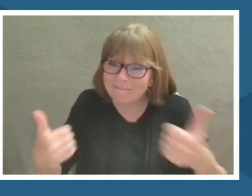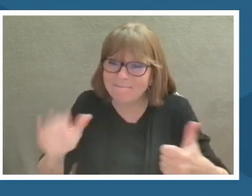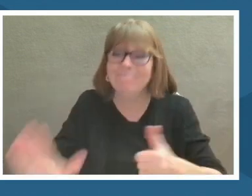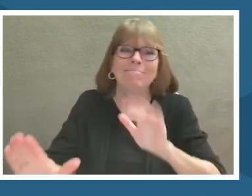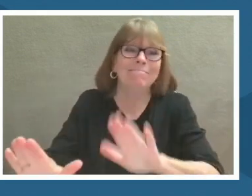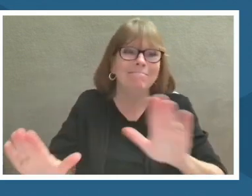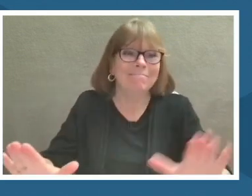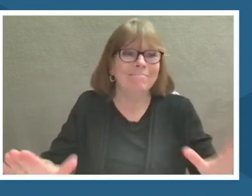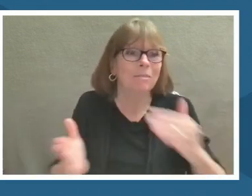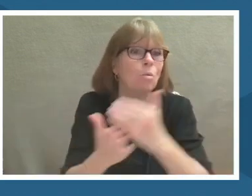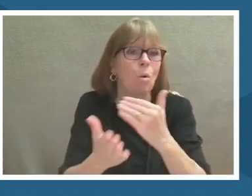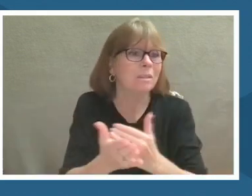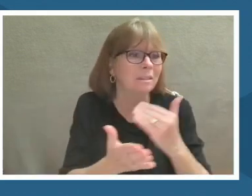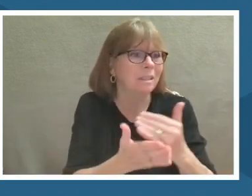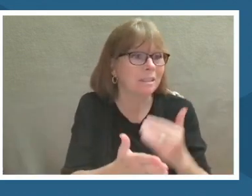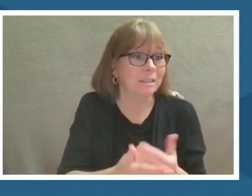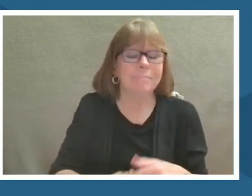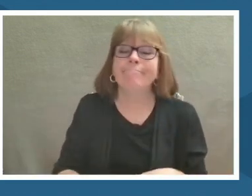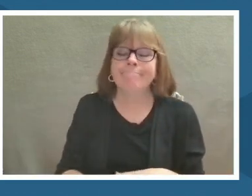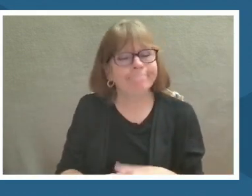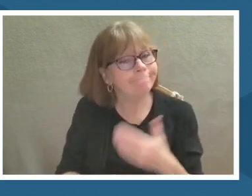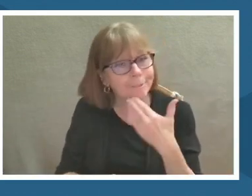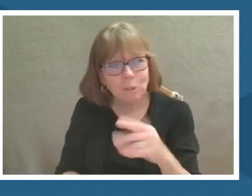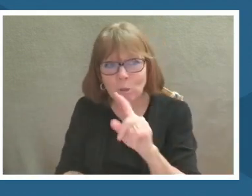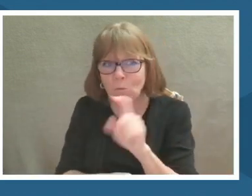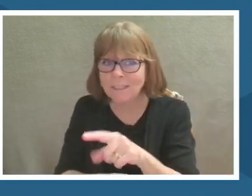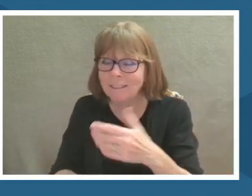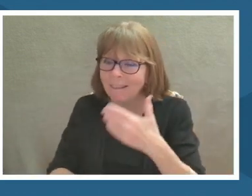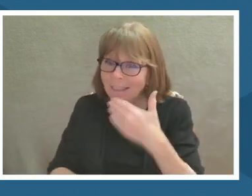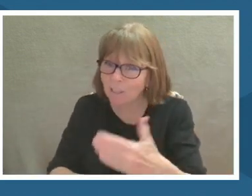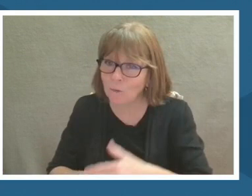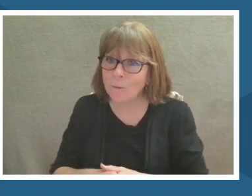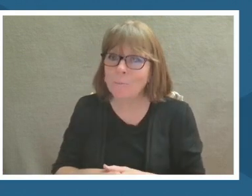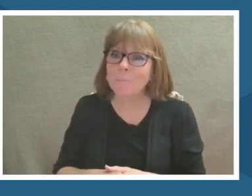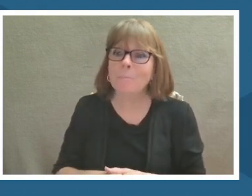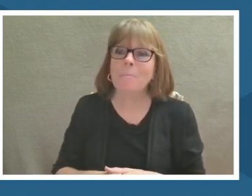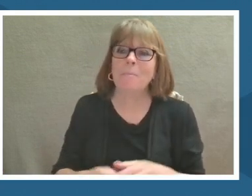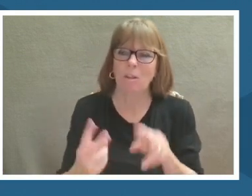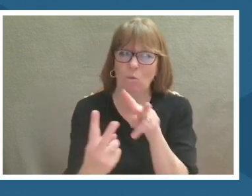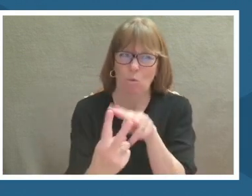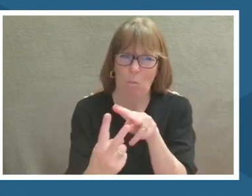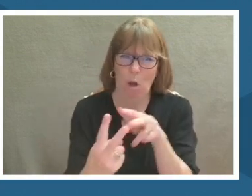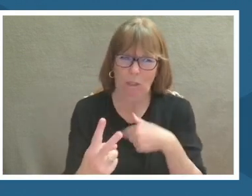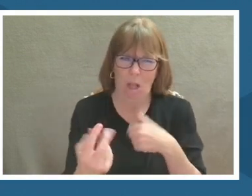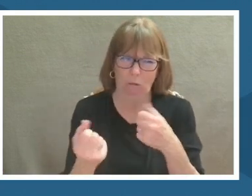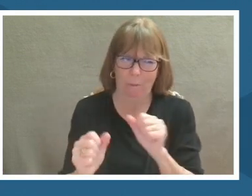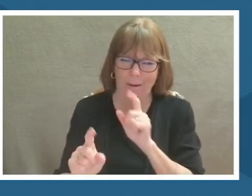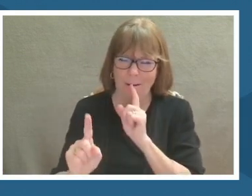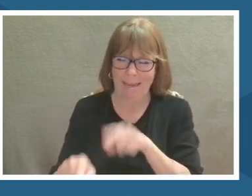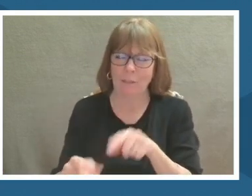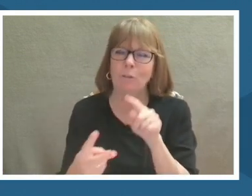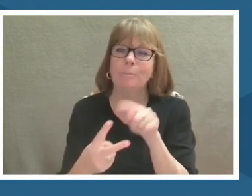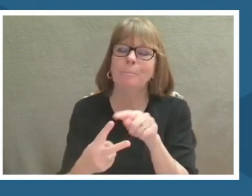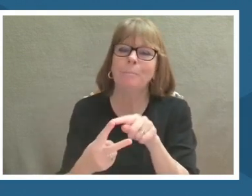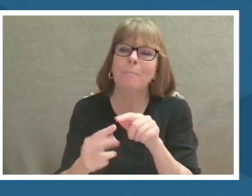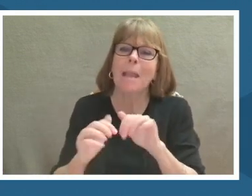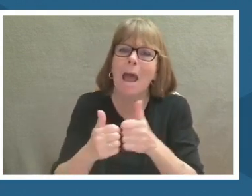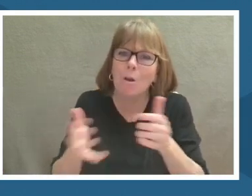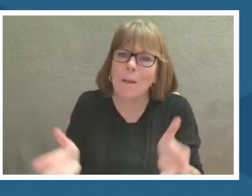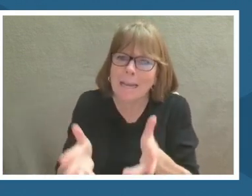for um for that question um i'll try to answer the first part in two parts i think how do we better encourage and